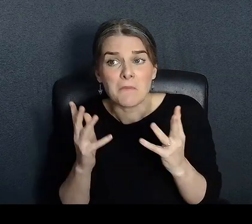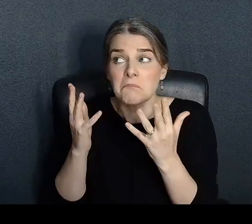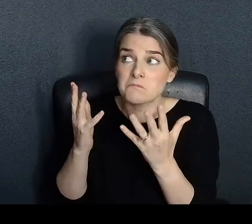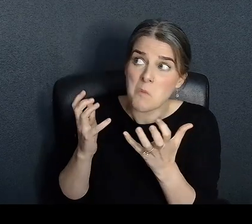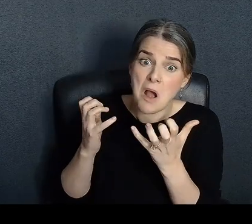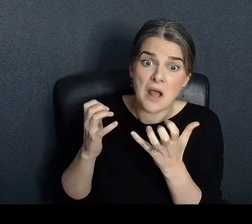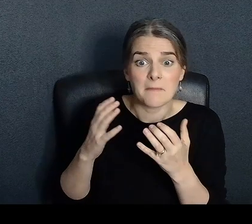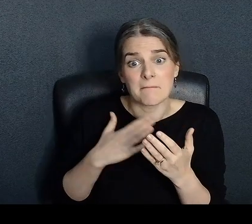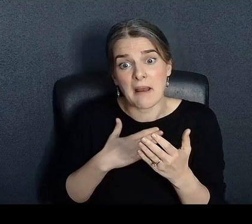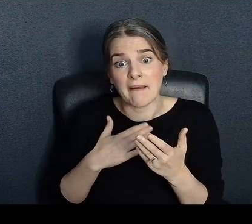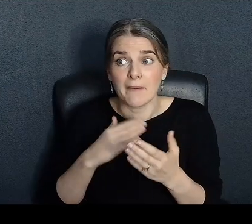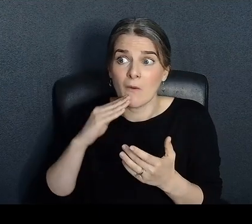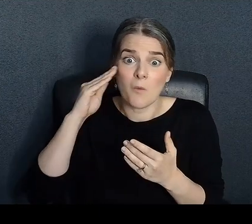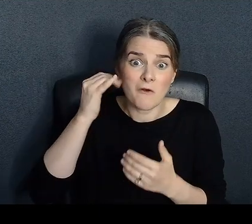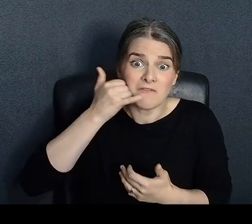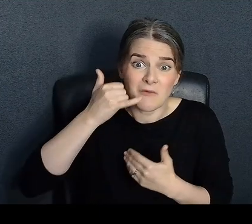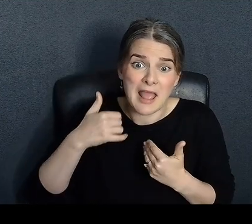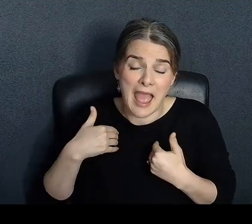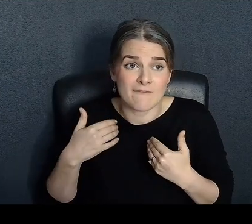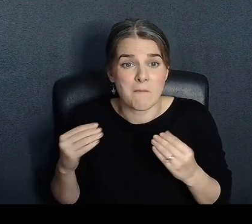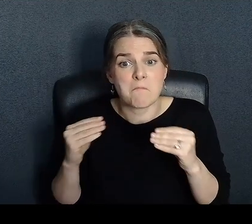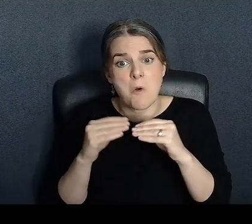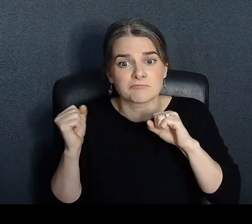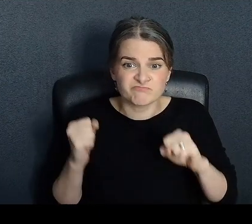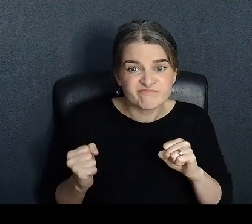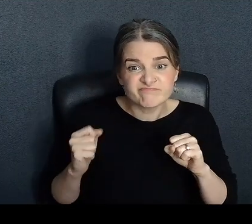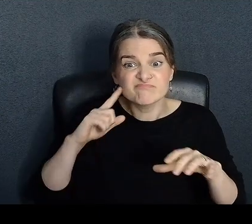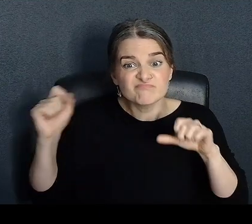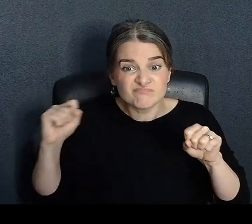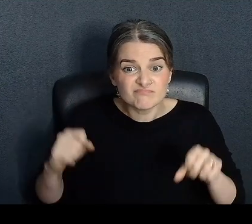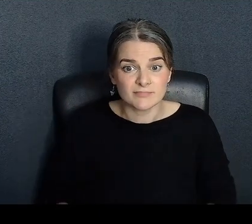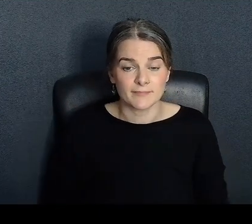So that BT means Bluetooth, and that